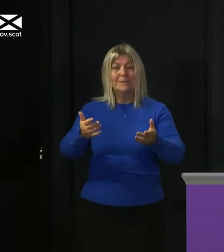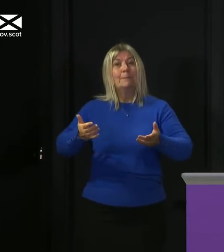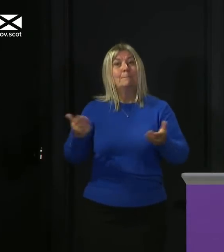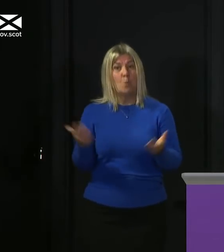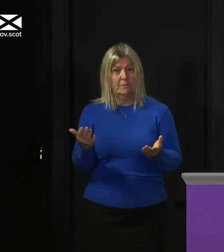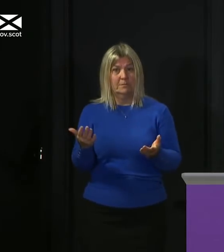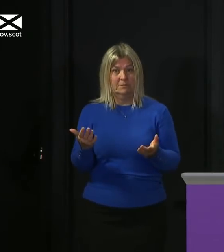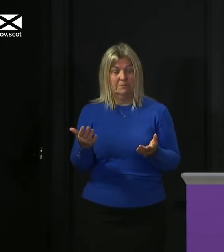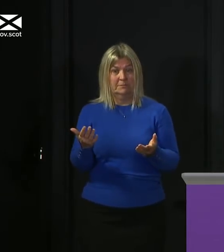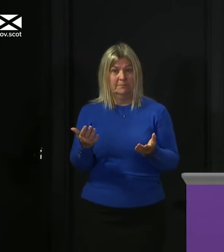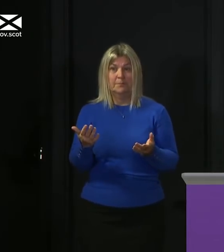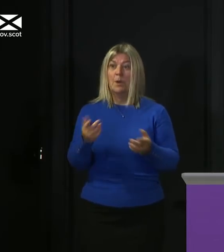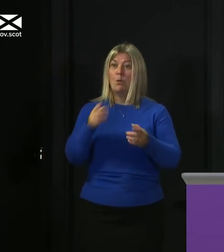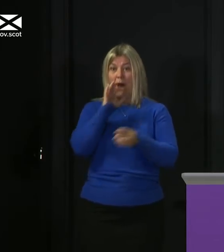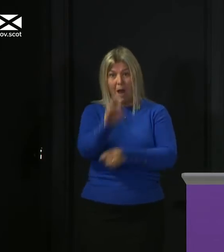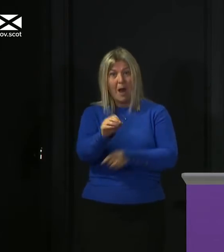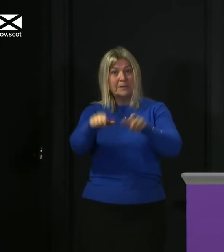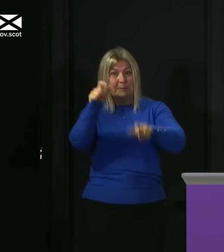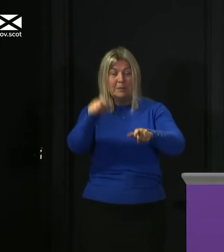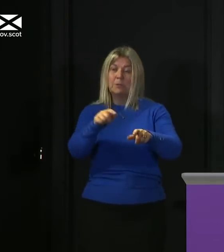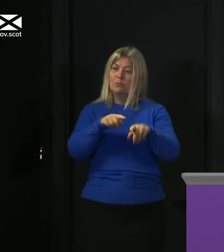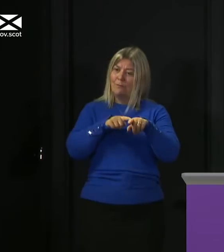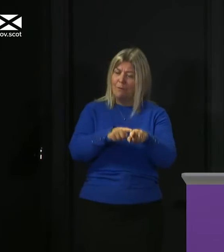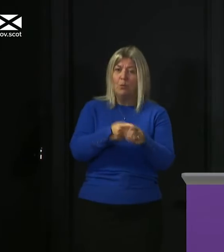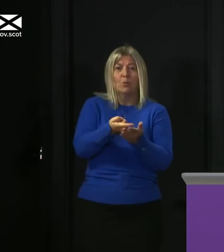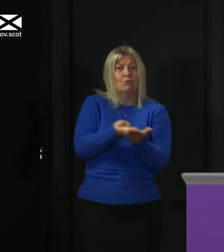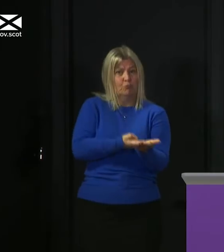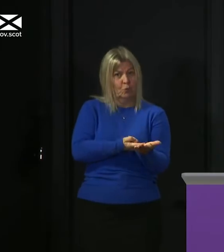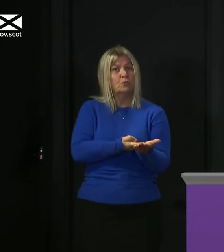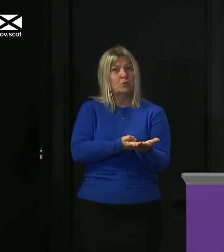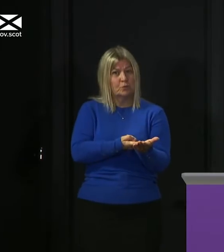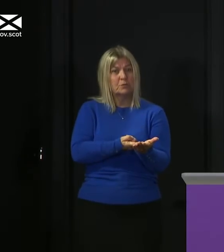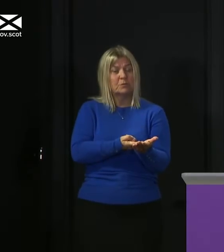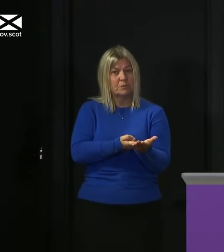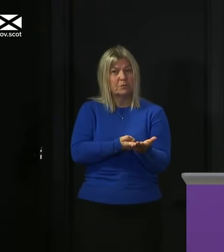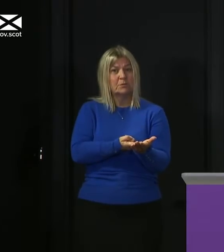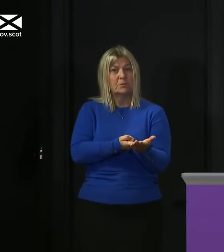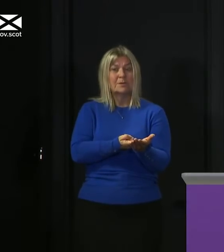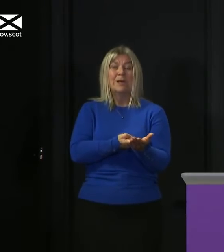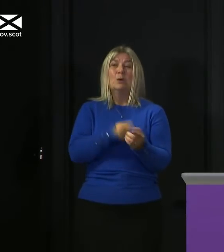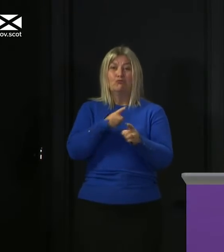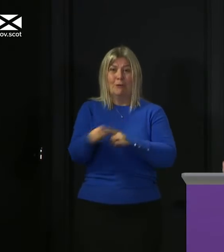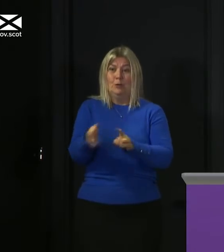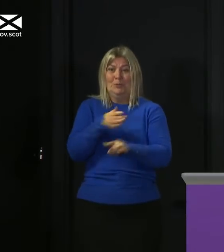people to comply with existing restrictions is to focus on persuading people to do that. If we all